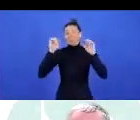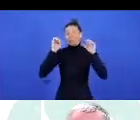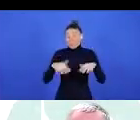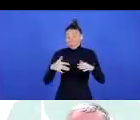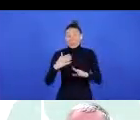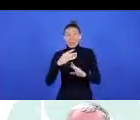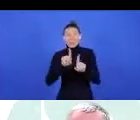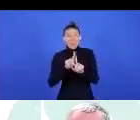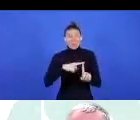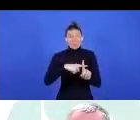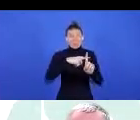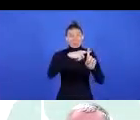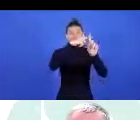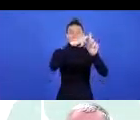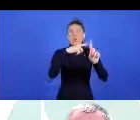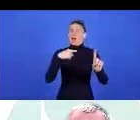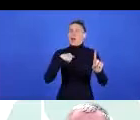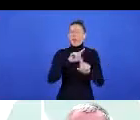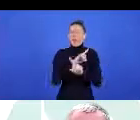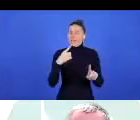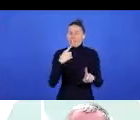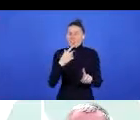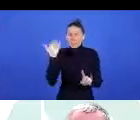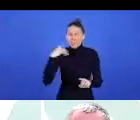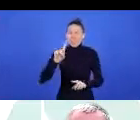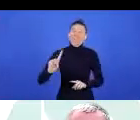because technology is amazing and it has improved